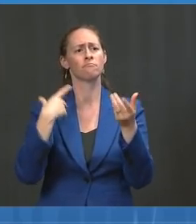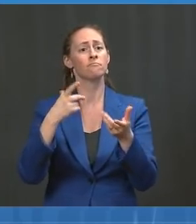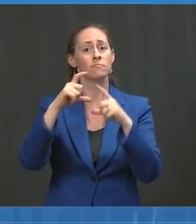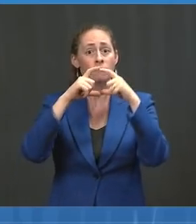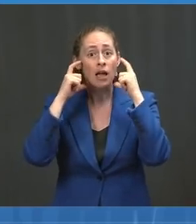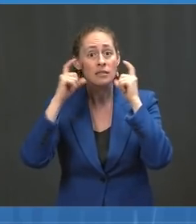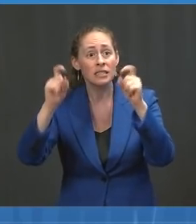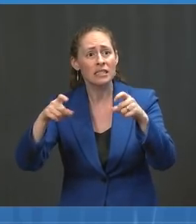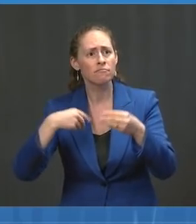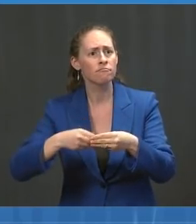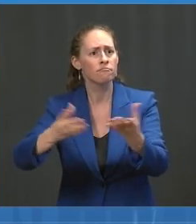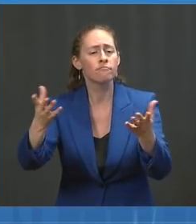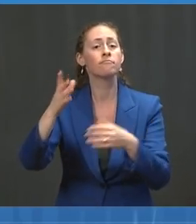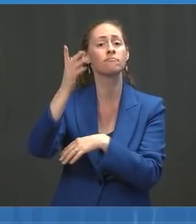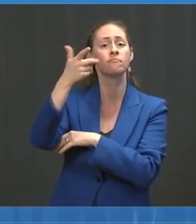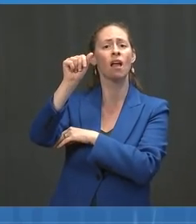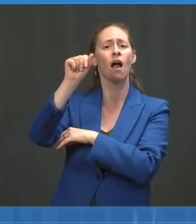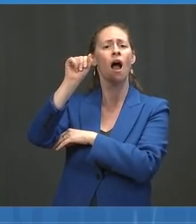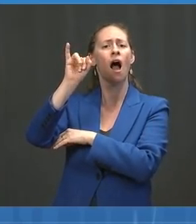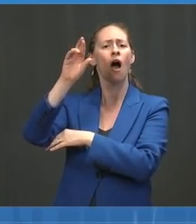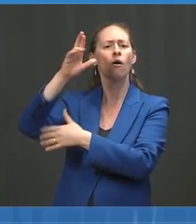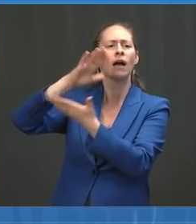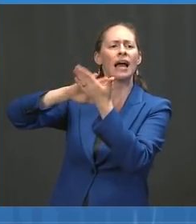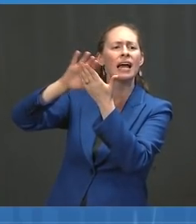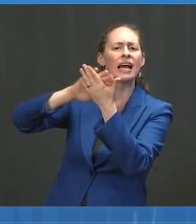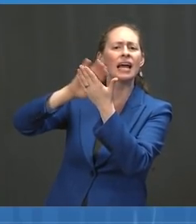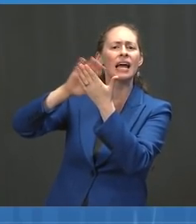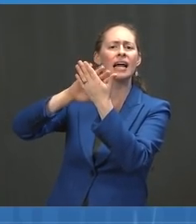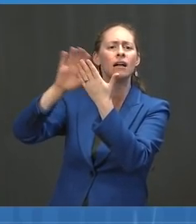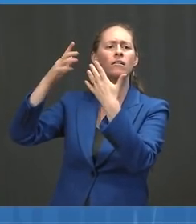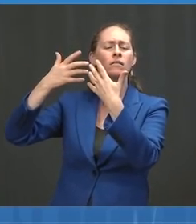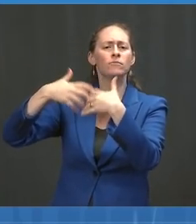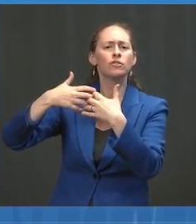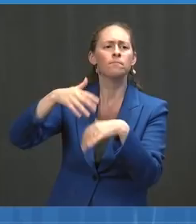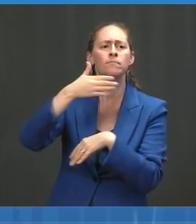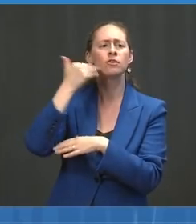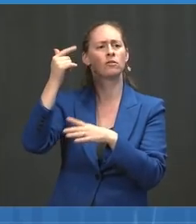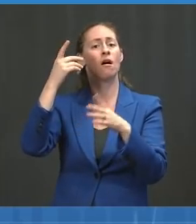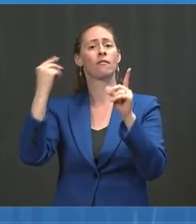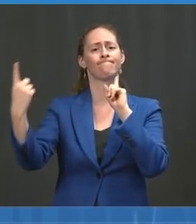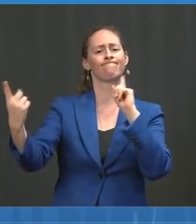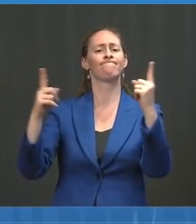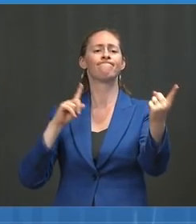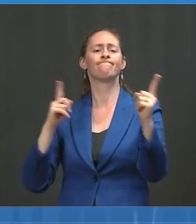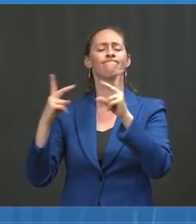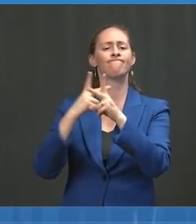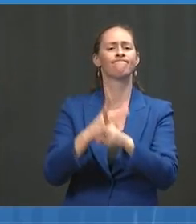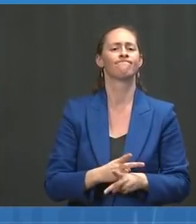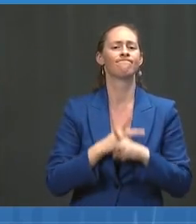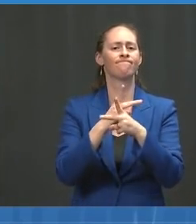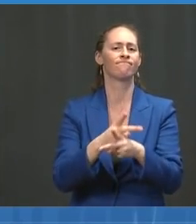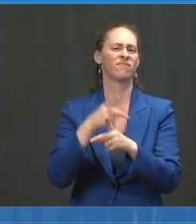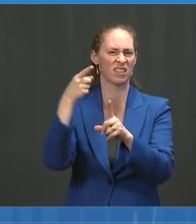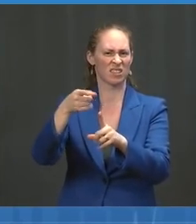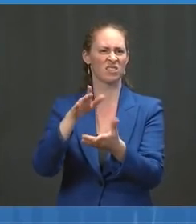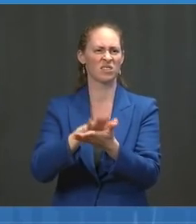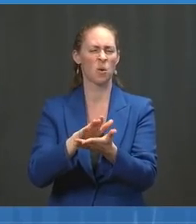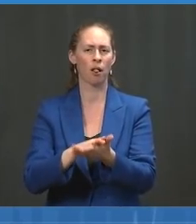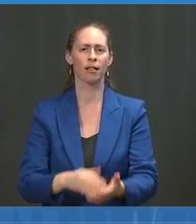and screening to keep our children safe in the school environment. Mr. Zients: Yeah, just to -- just to add a little bit to what Dr. Walensky said: